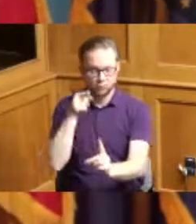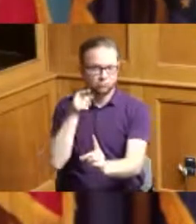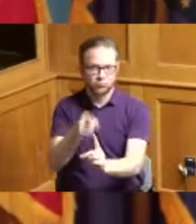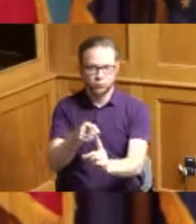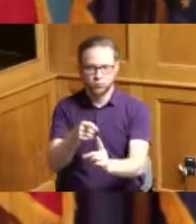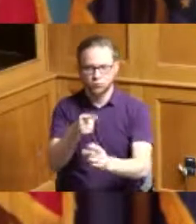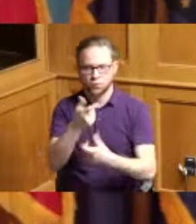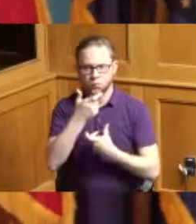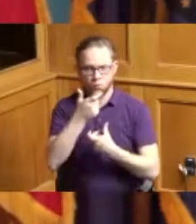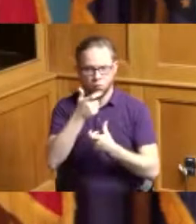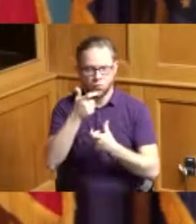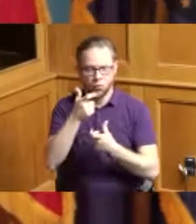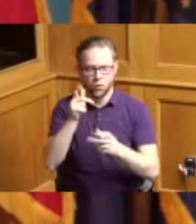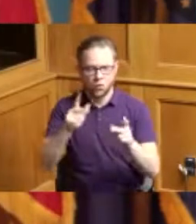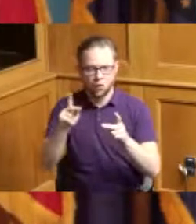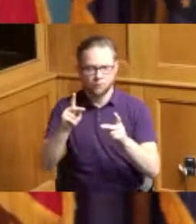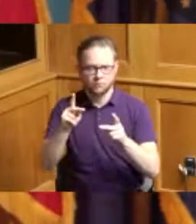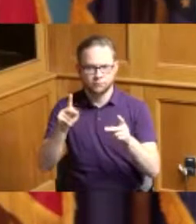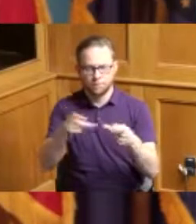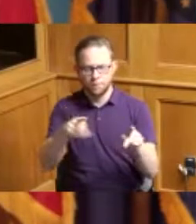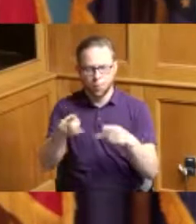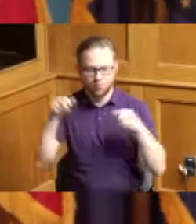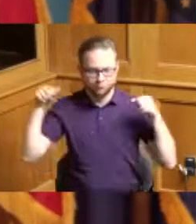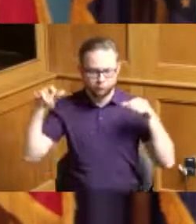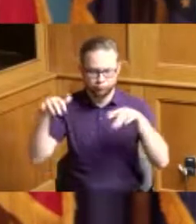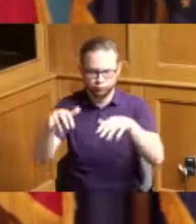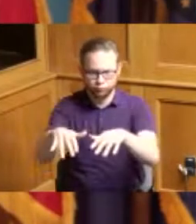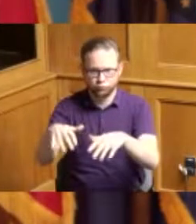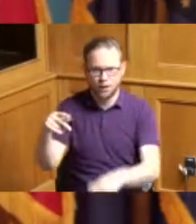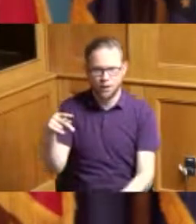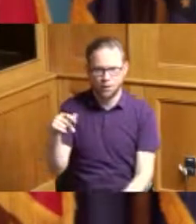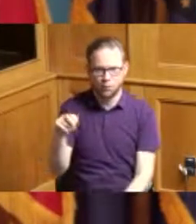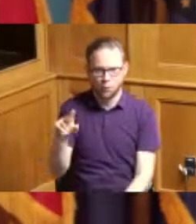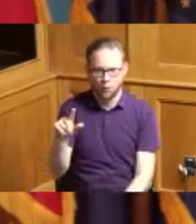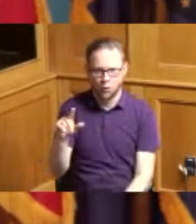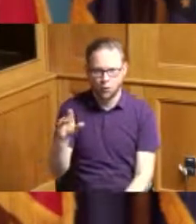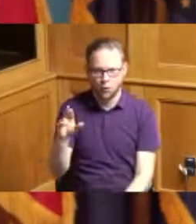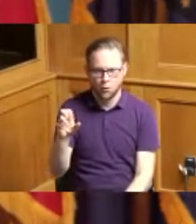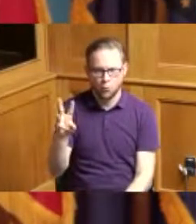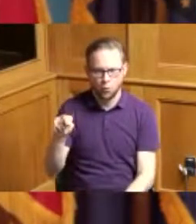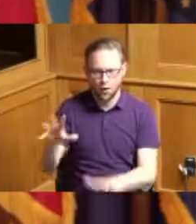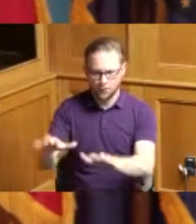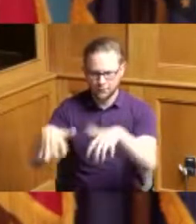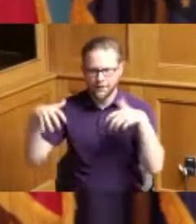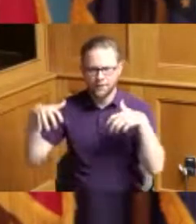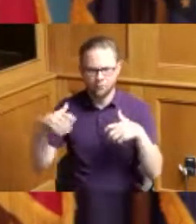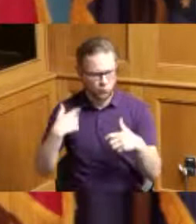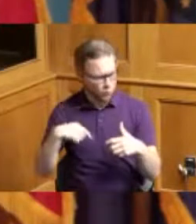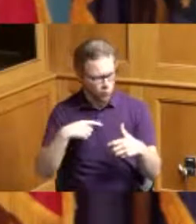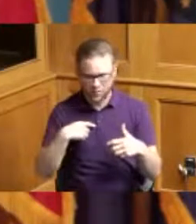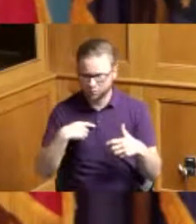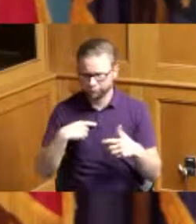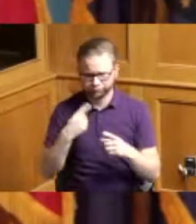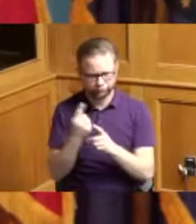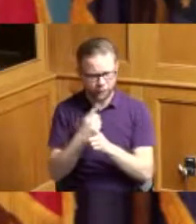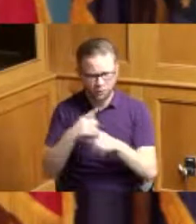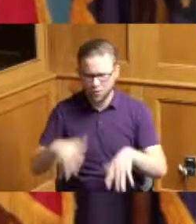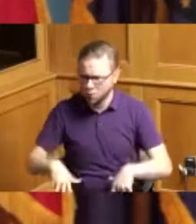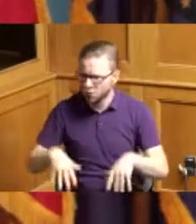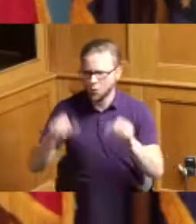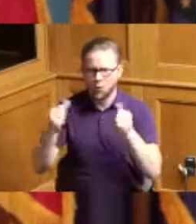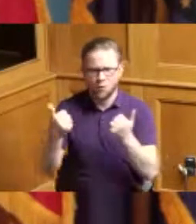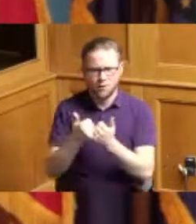Brown Stadium now let me say this we put on we have game days with 60,000 fans we paid Las Vegas